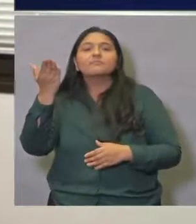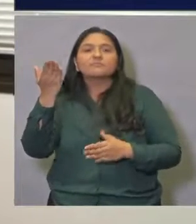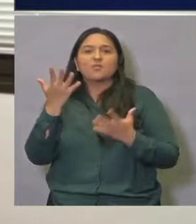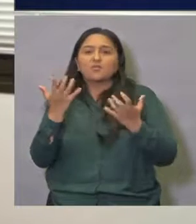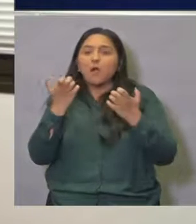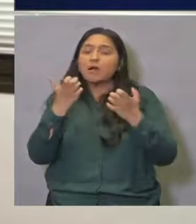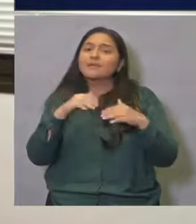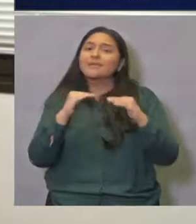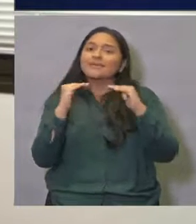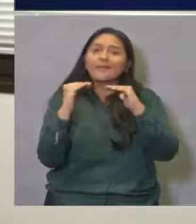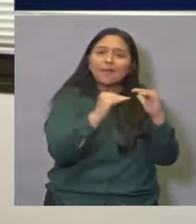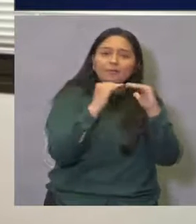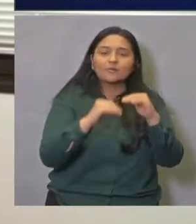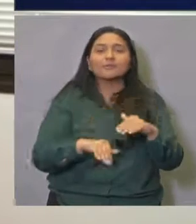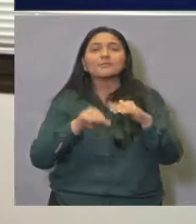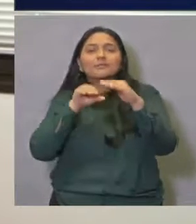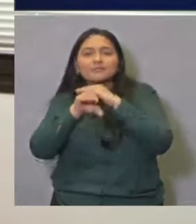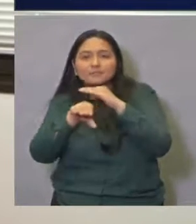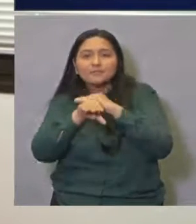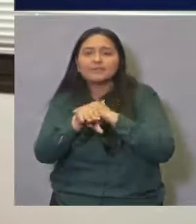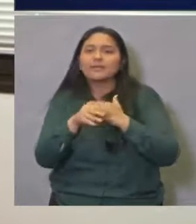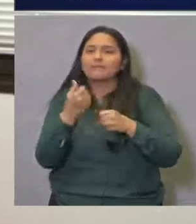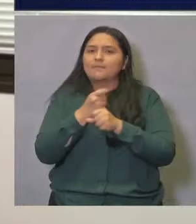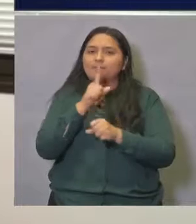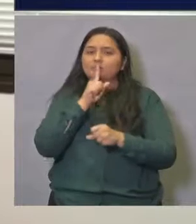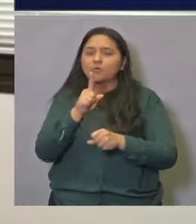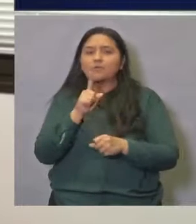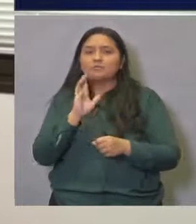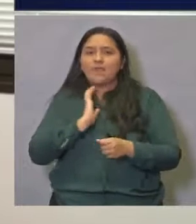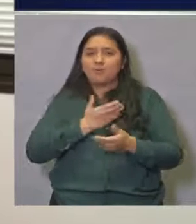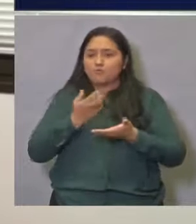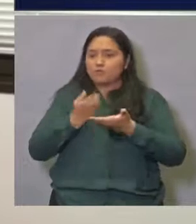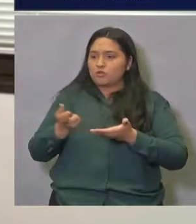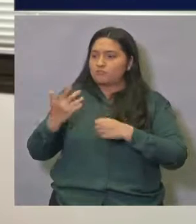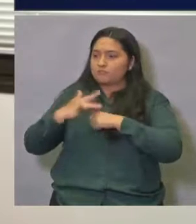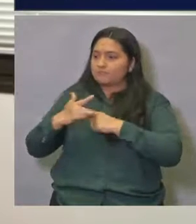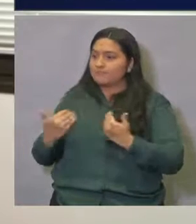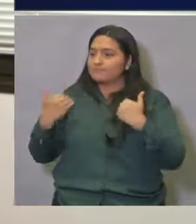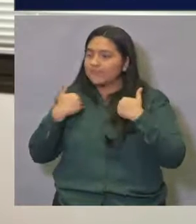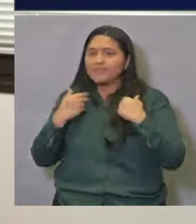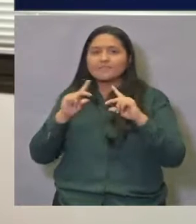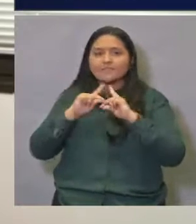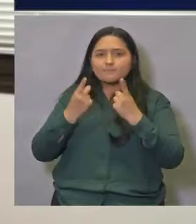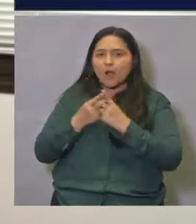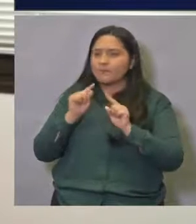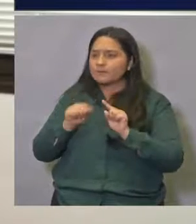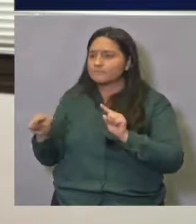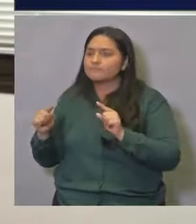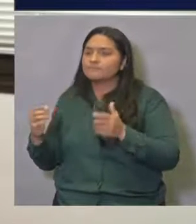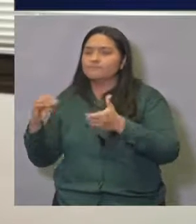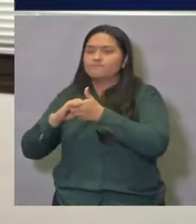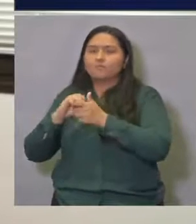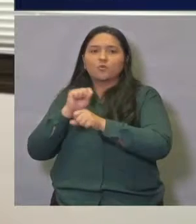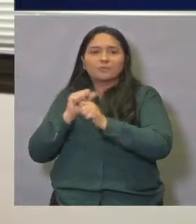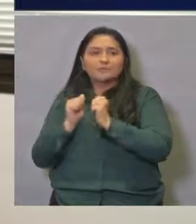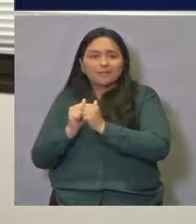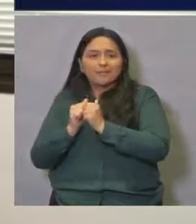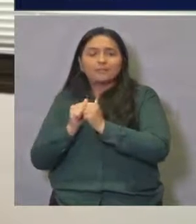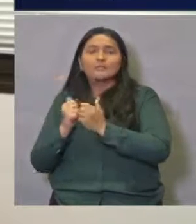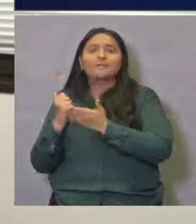PRECISAMENTE DE LO QUE LA SUPERVISORA QUIERE HACER CON LA MOCIÓN NÚMERO 13 EN LA JUNTA DE